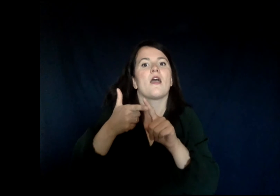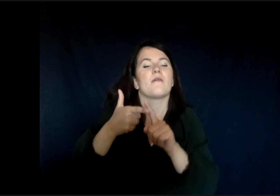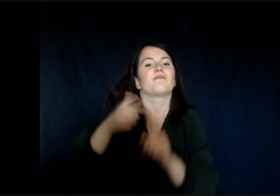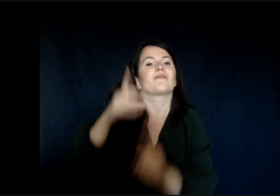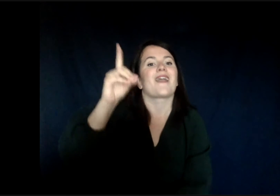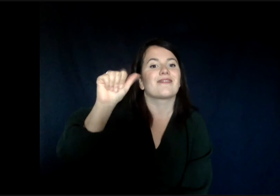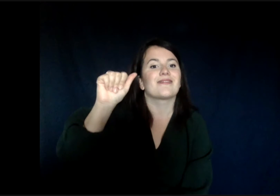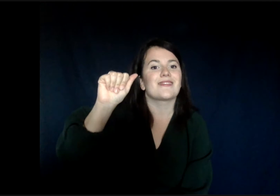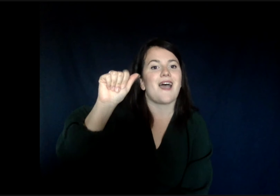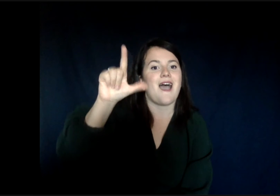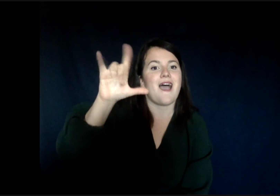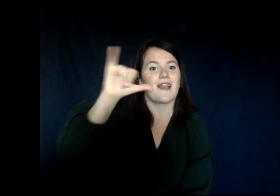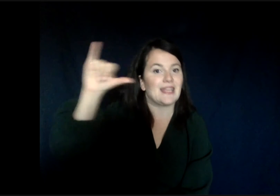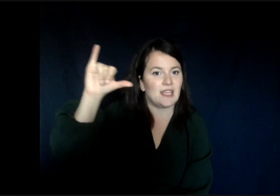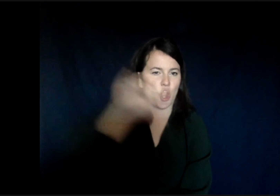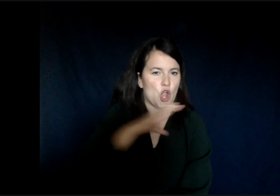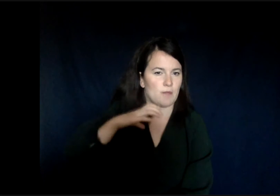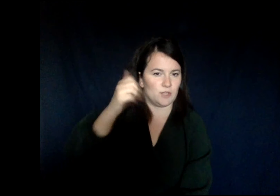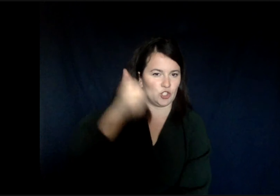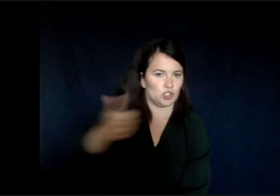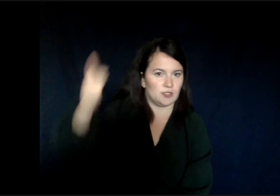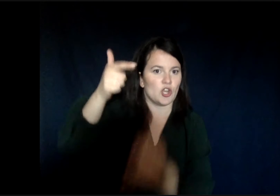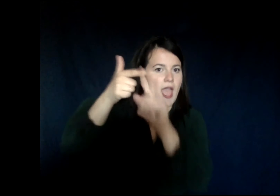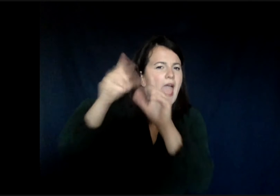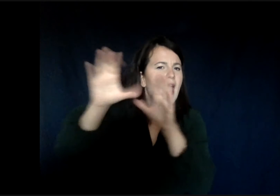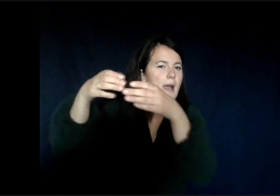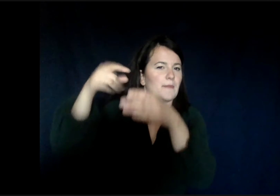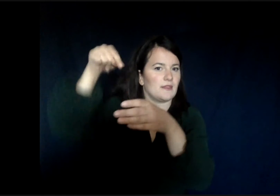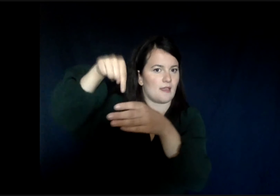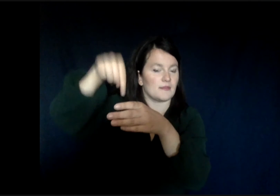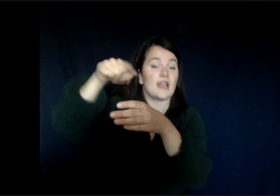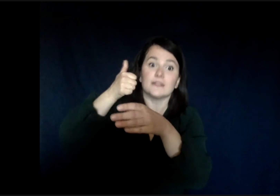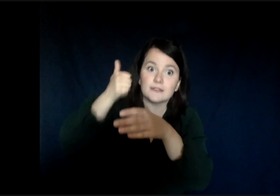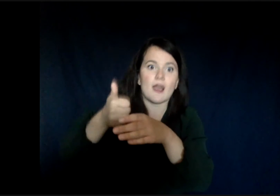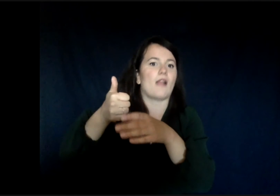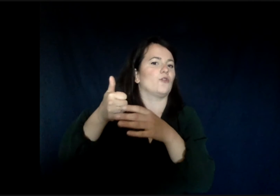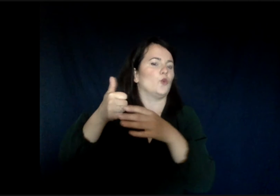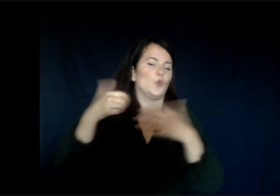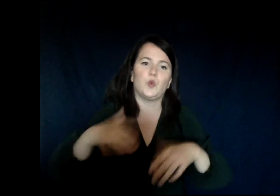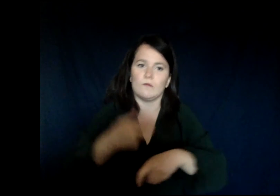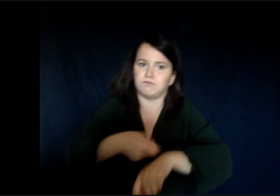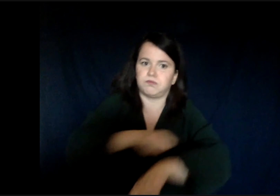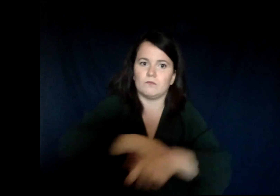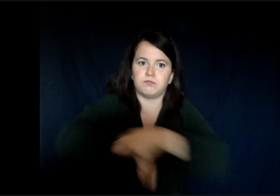who is actively involved in discussions related to the COVID-19 crisis.